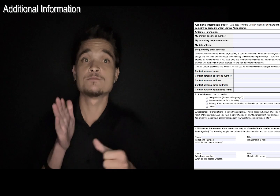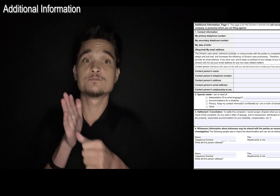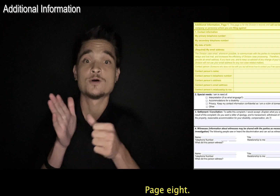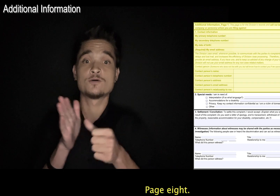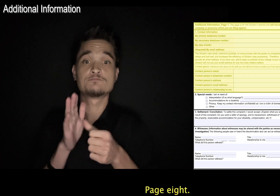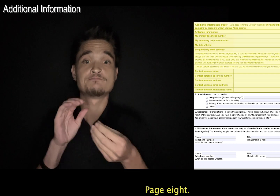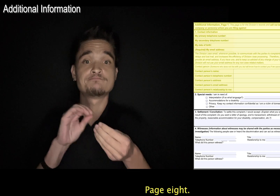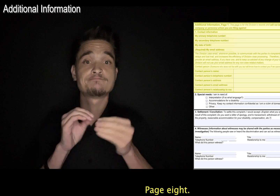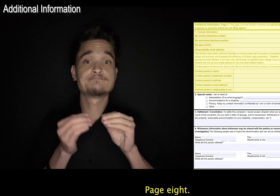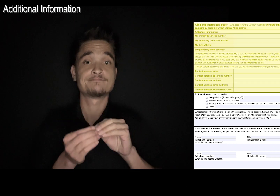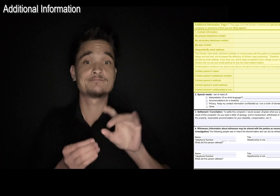Page eight.